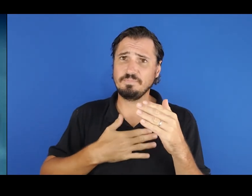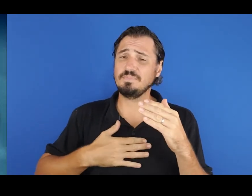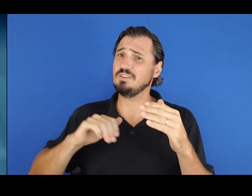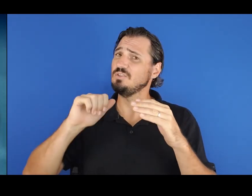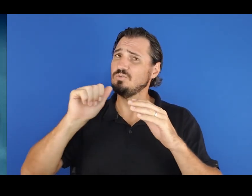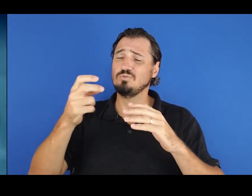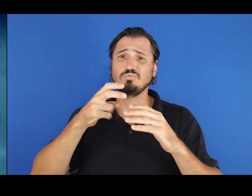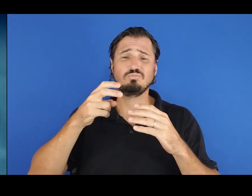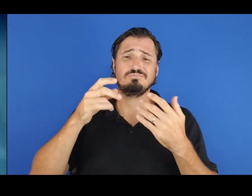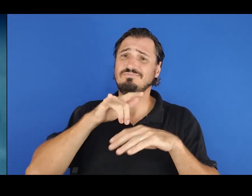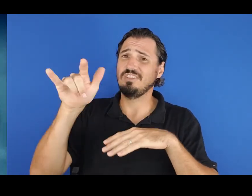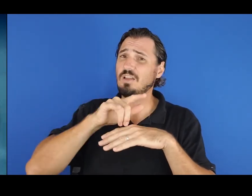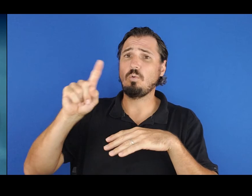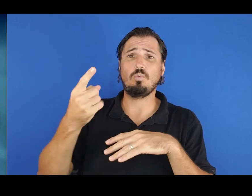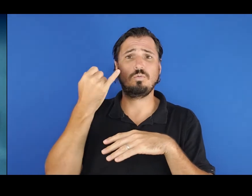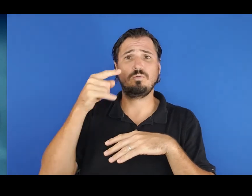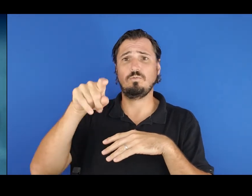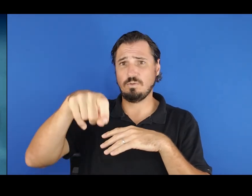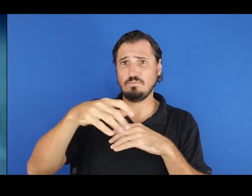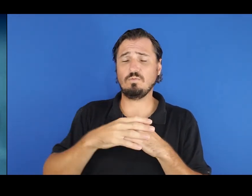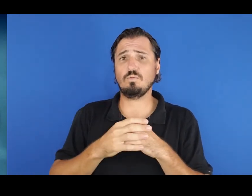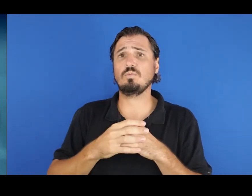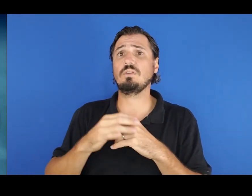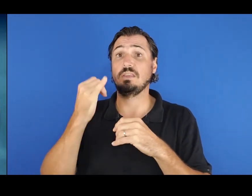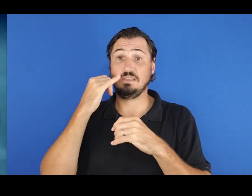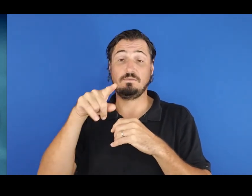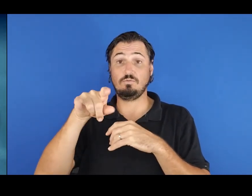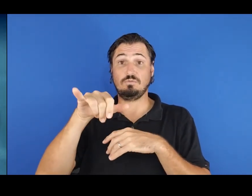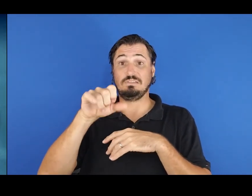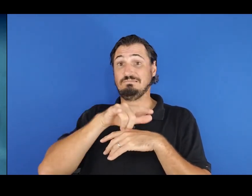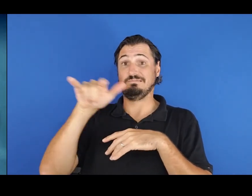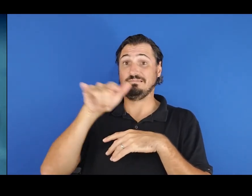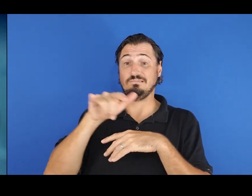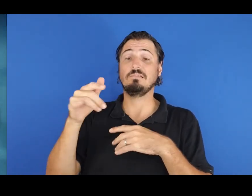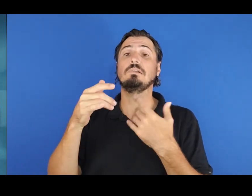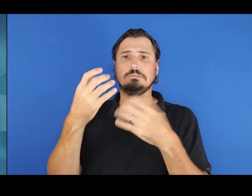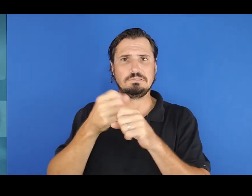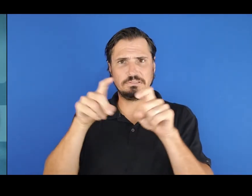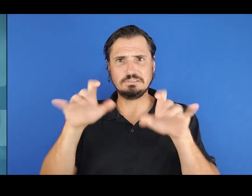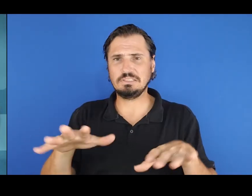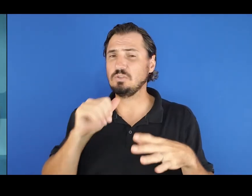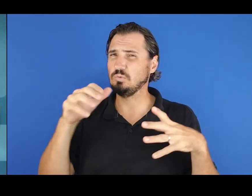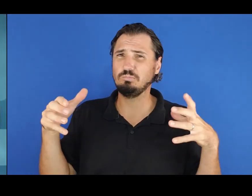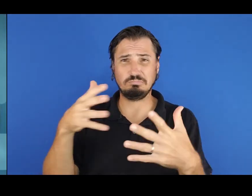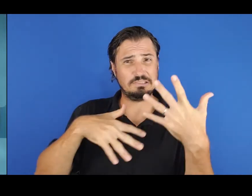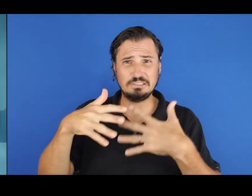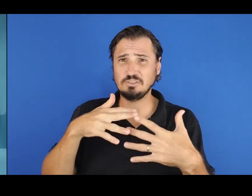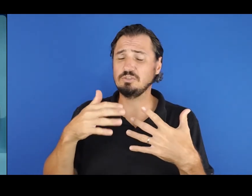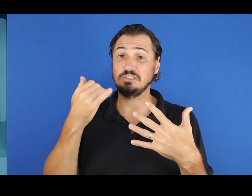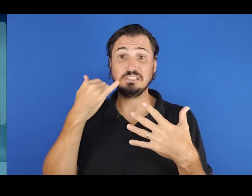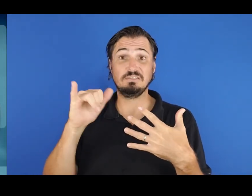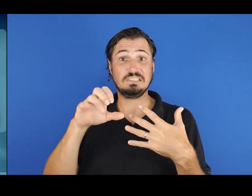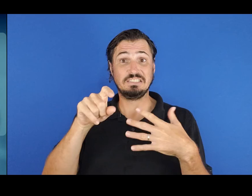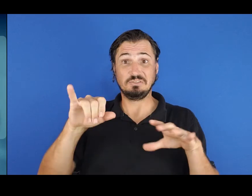DON’T travel unless absolutely necessary. If you do, get tested. DON’T gather. If you do, stay outdoors.